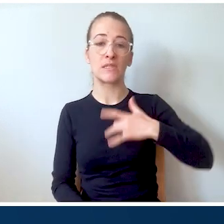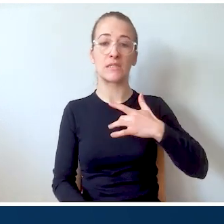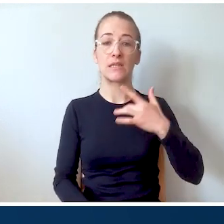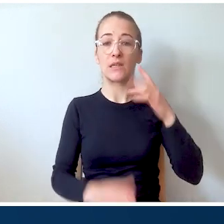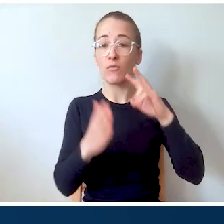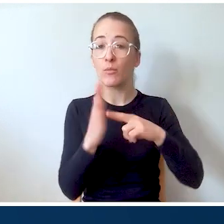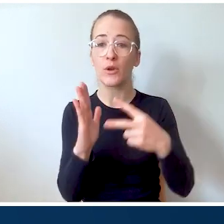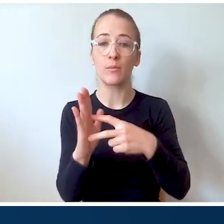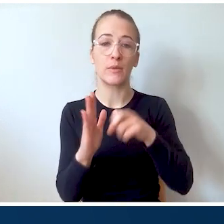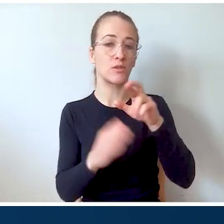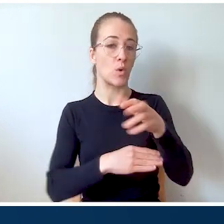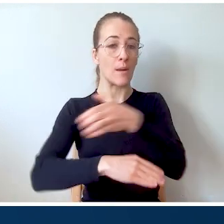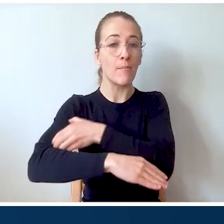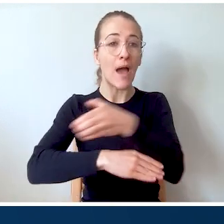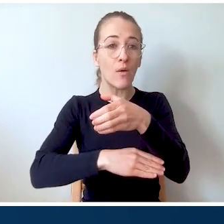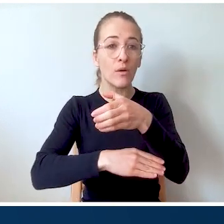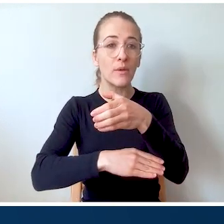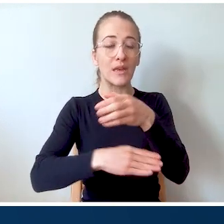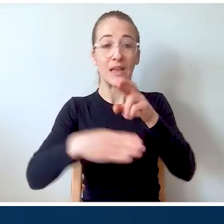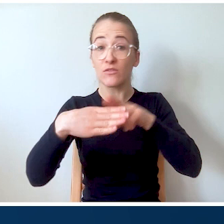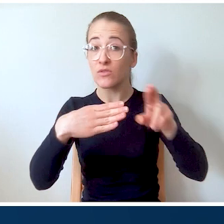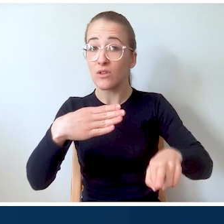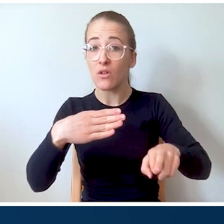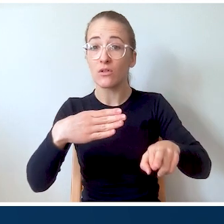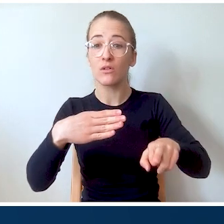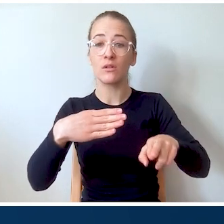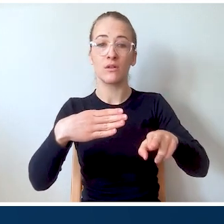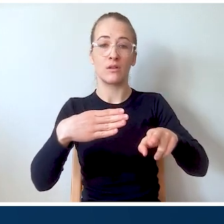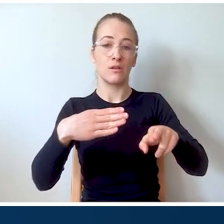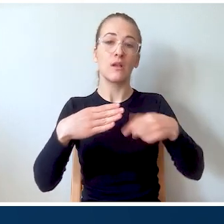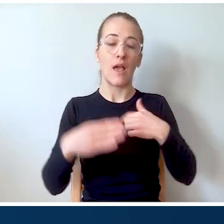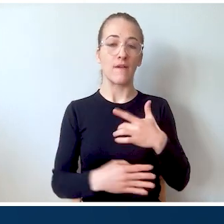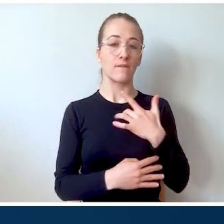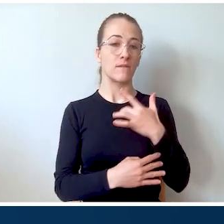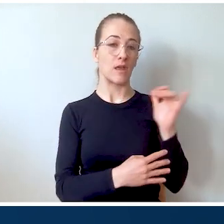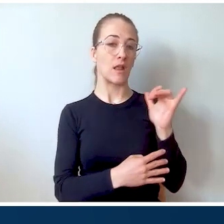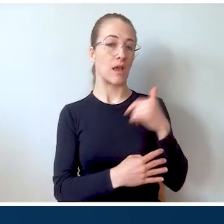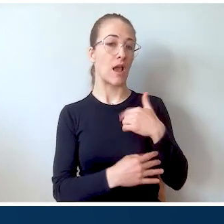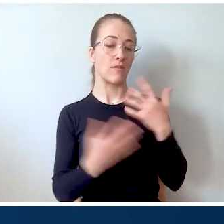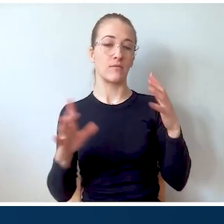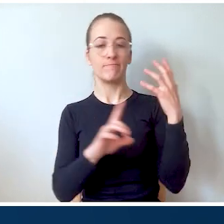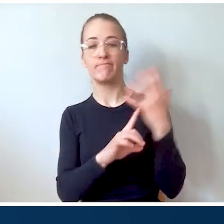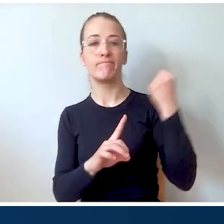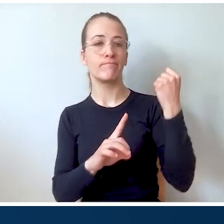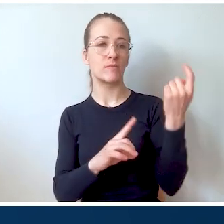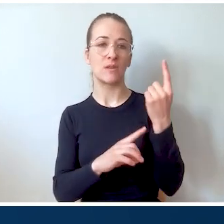or a sense of empowerment as a result of it, then I feel like I will have accomplished something very valuable.